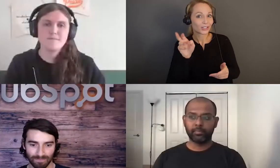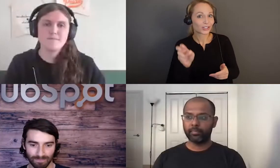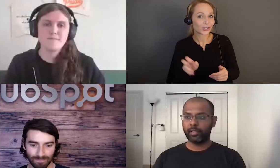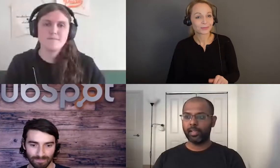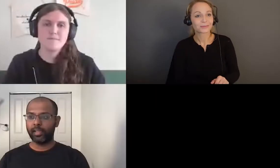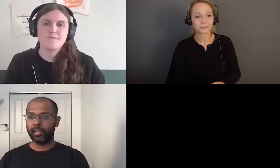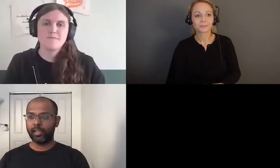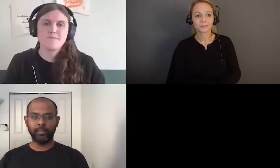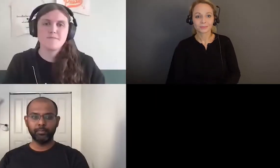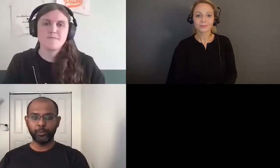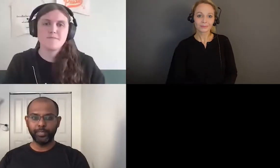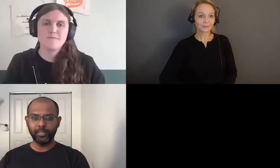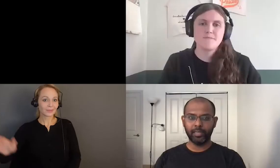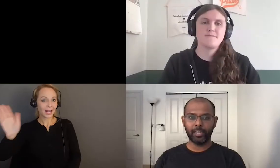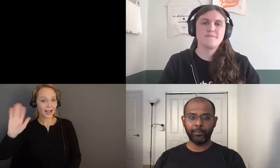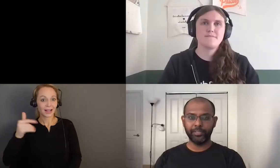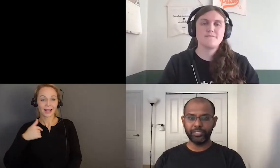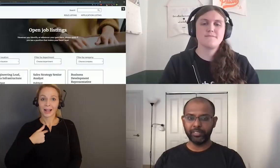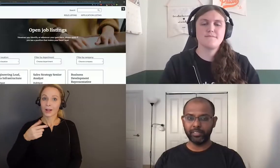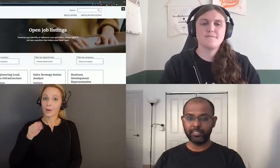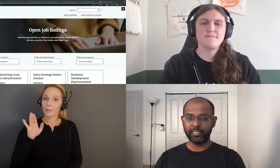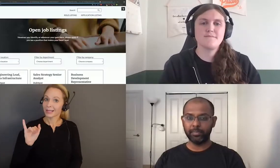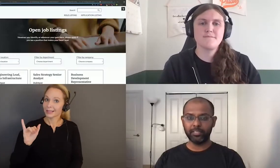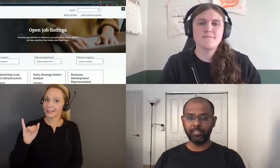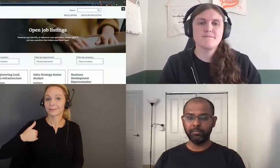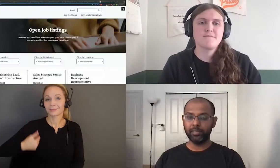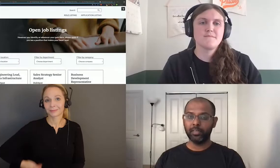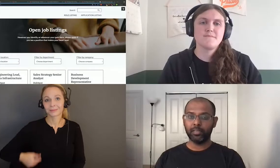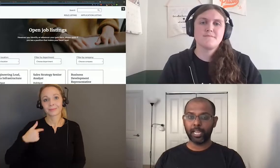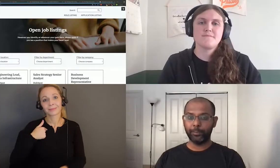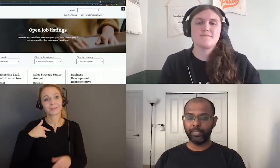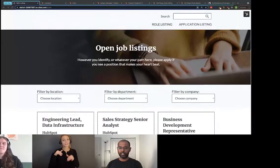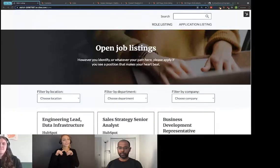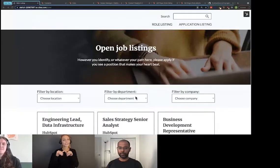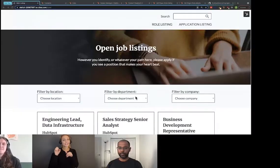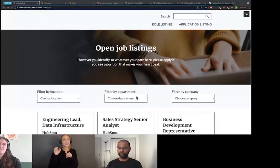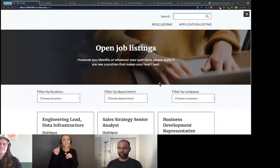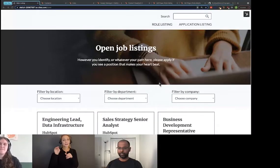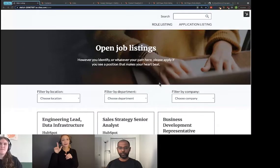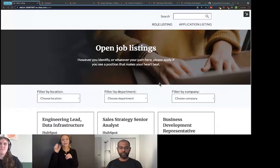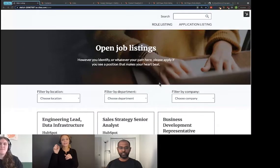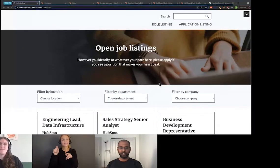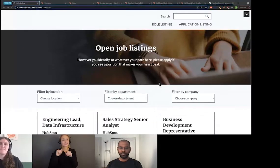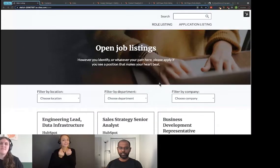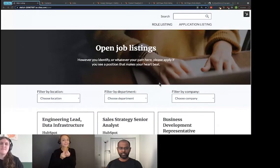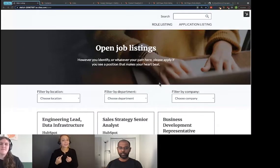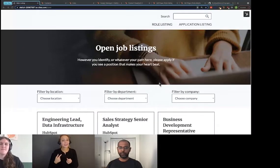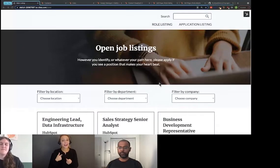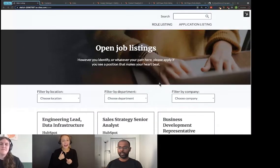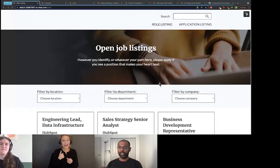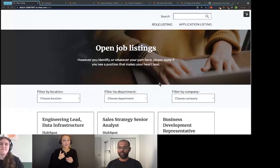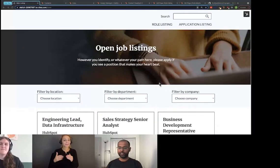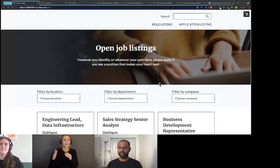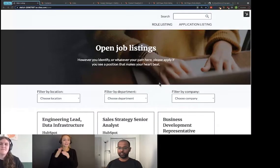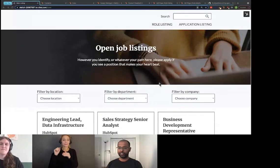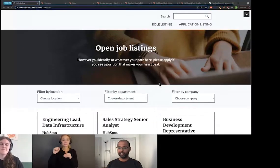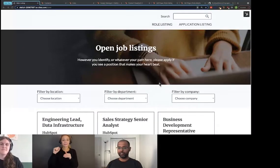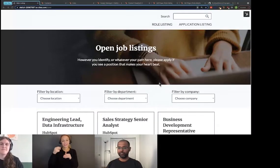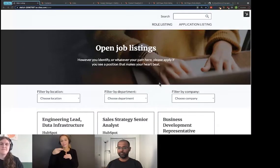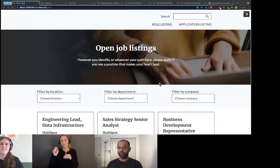HI, I'M GOBI AND I'M AN ENGINEER IN THE CMS TEAM AND I HAVE BEEN AT HubSpot FOR THREE YEARS NOW. I HAVE STEF AS WELL HERE.